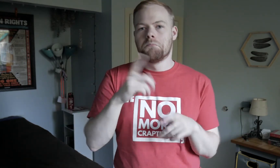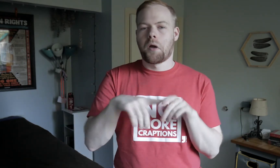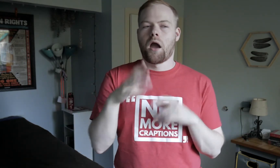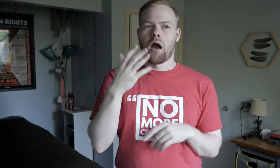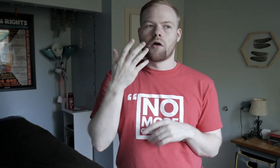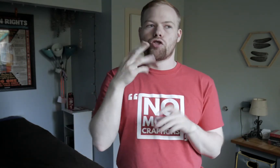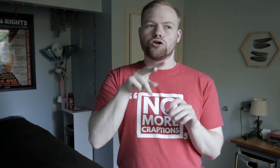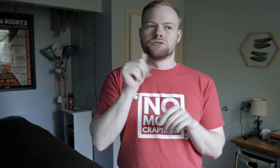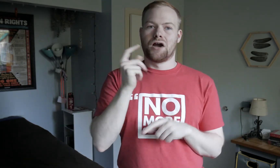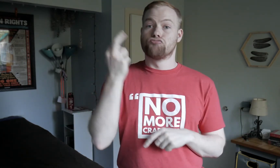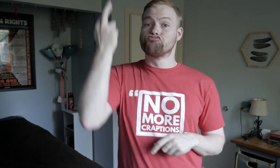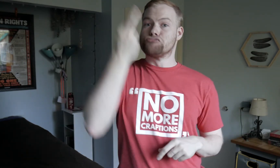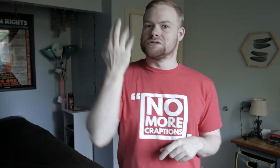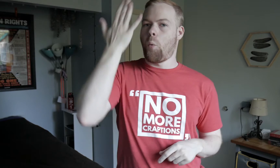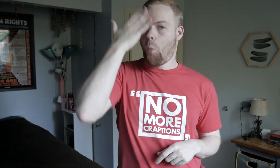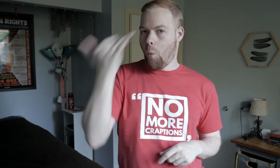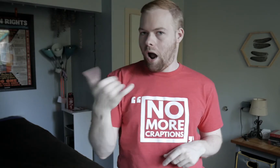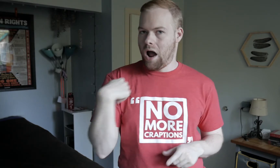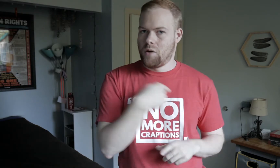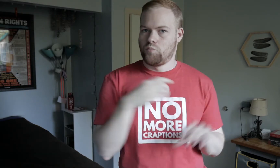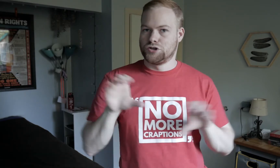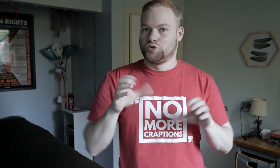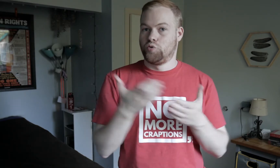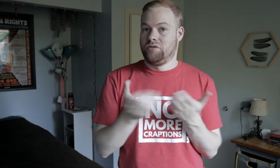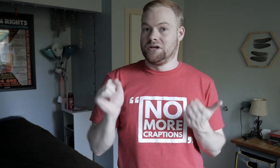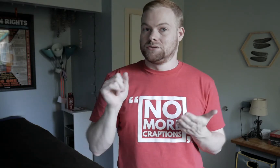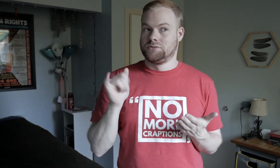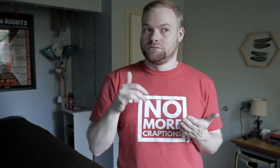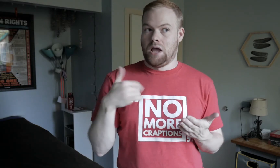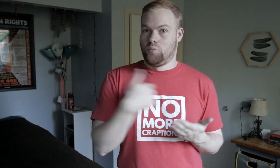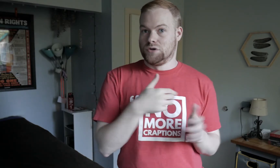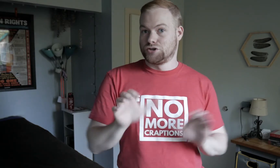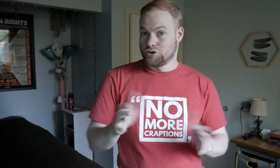But it looks at the reasons WHY we do the things that we do.